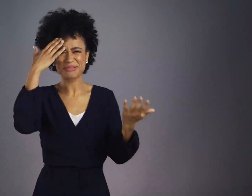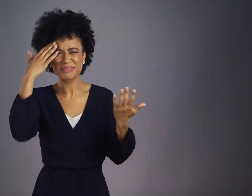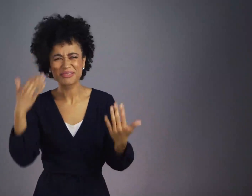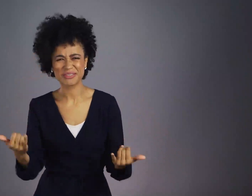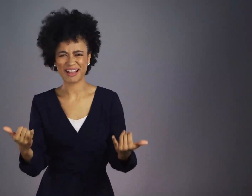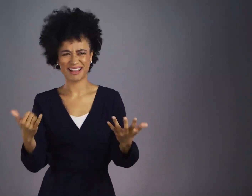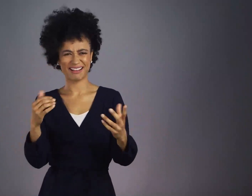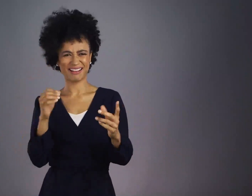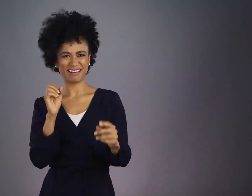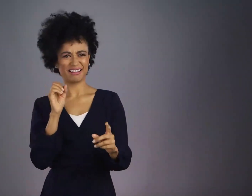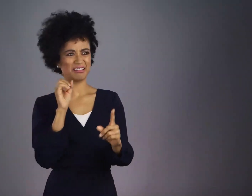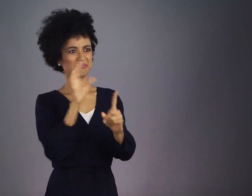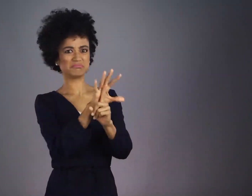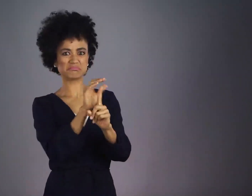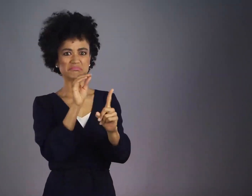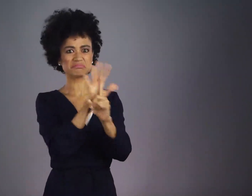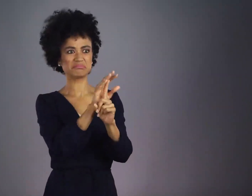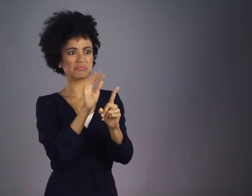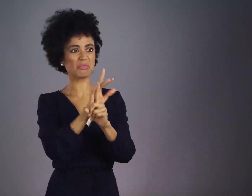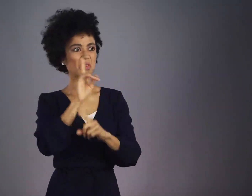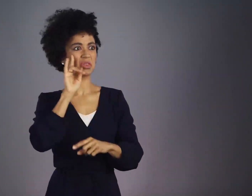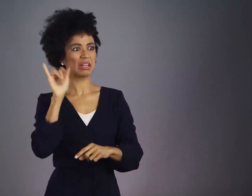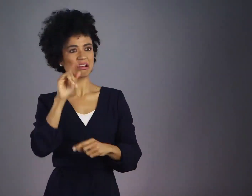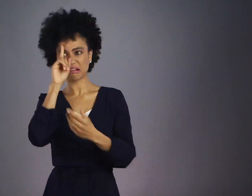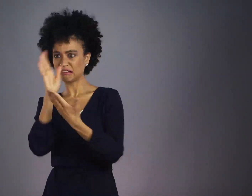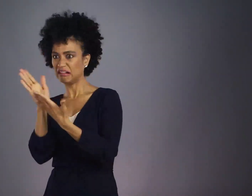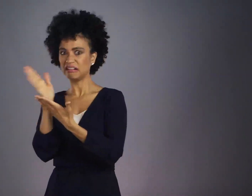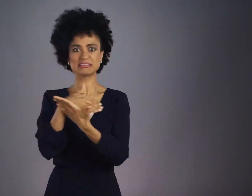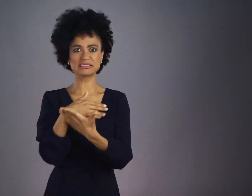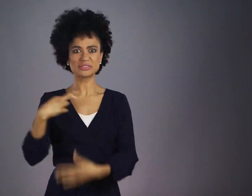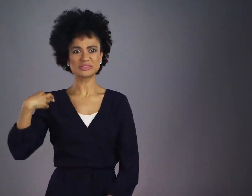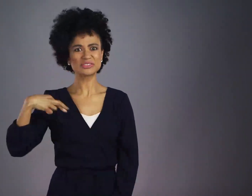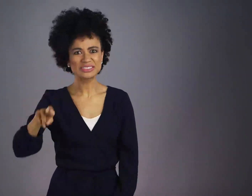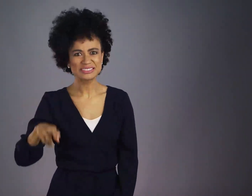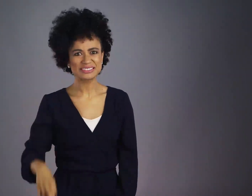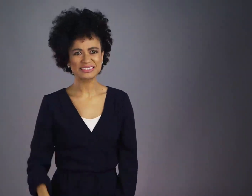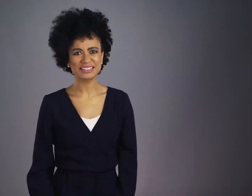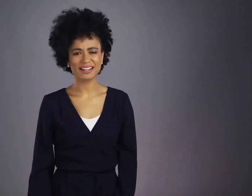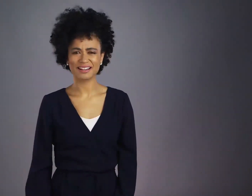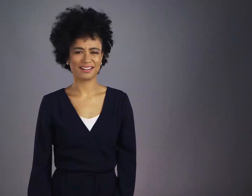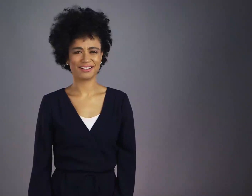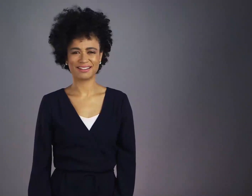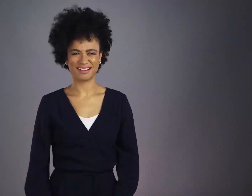Why lay ourselves open to being branded fanatics or religious bores?